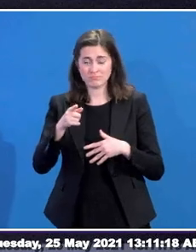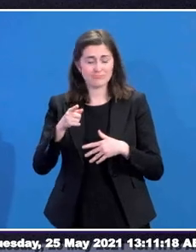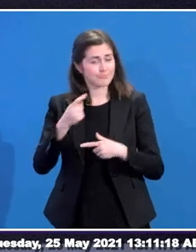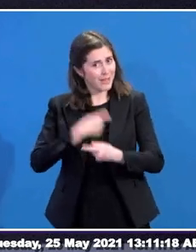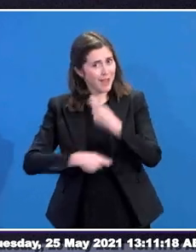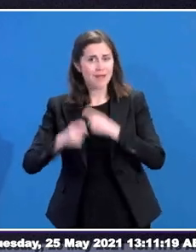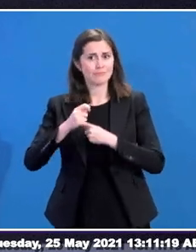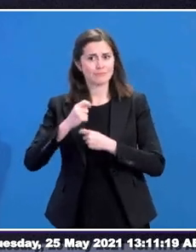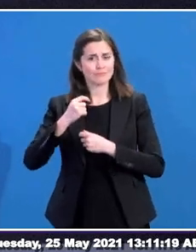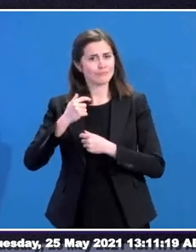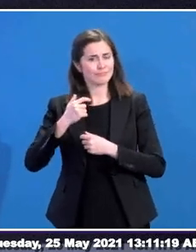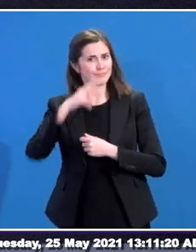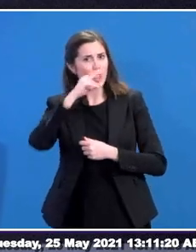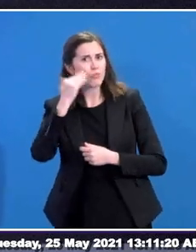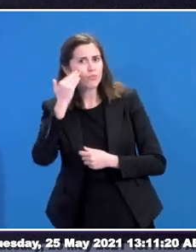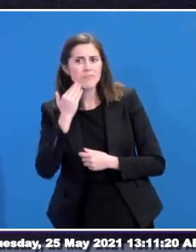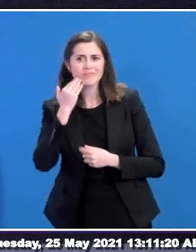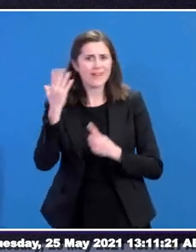achieving her goals and everything.